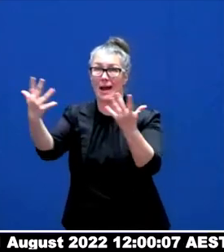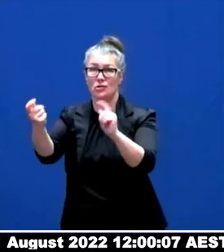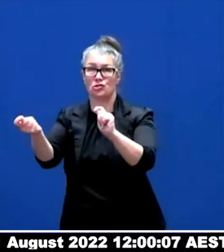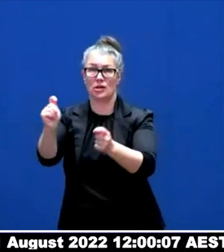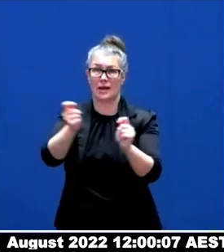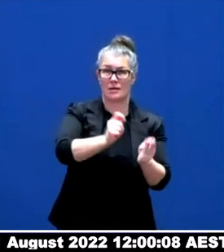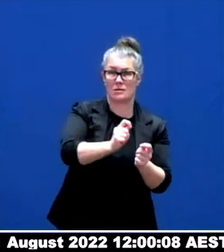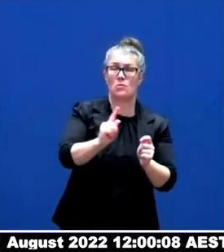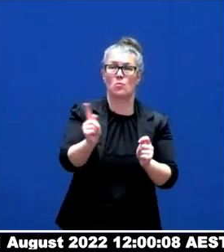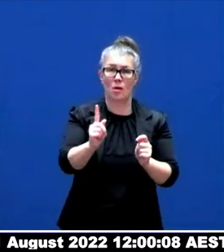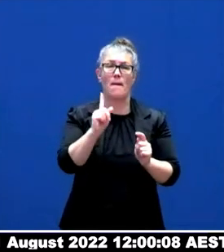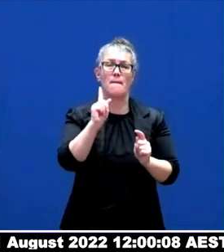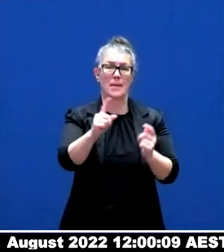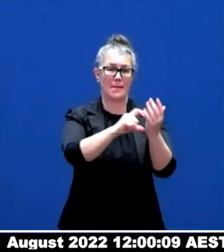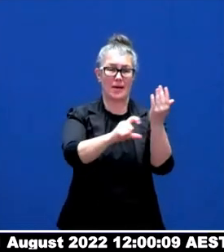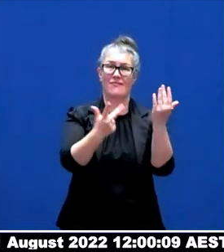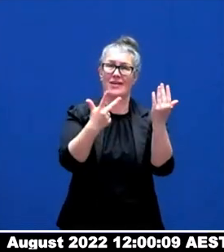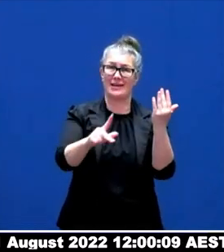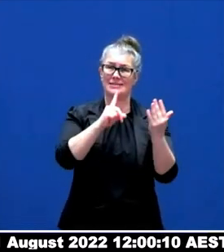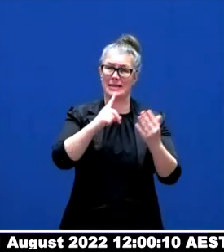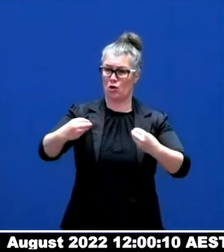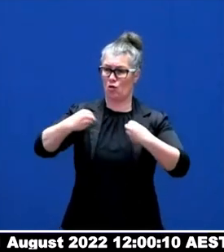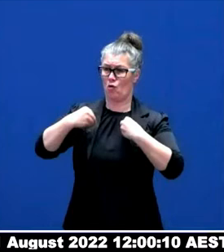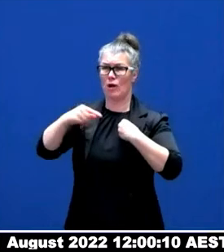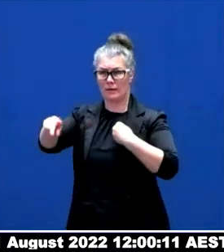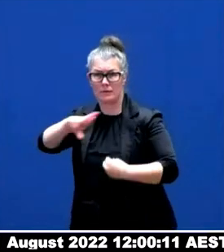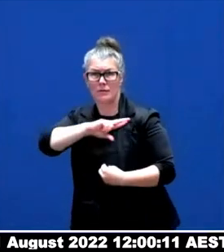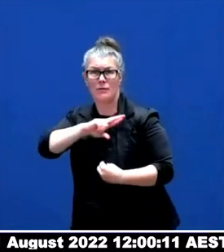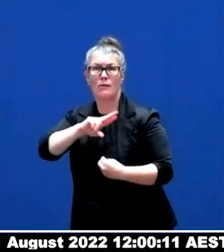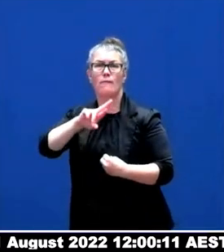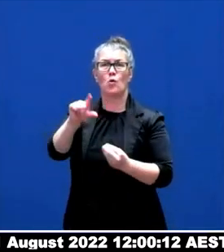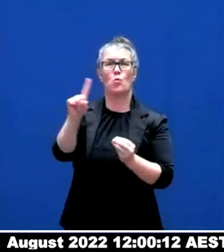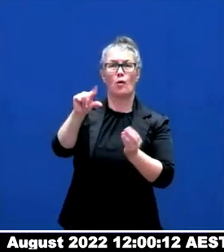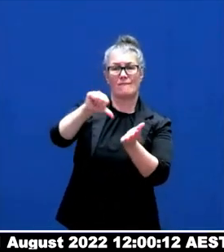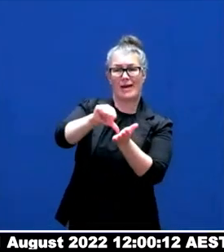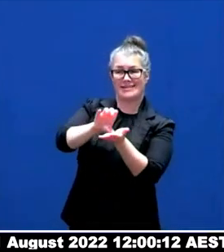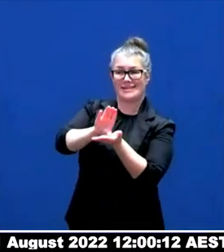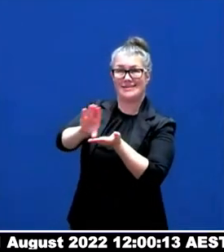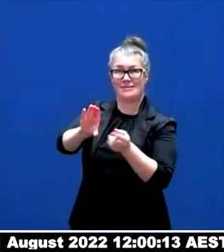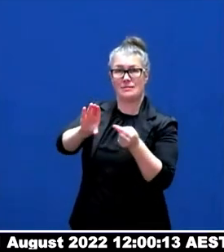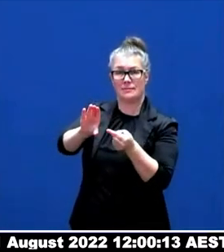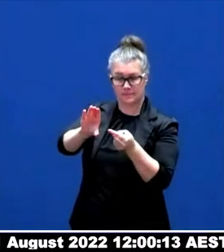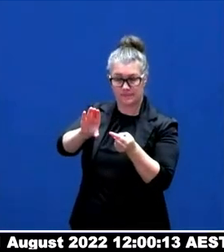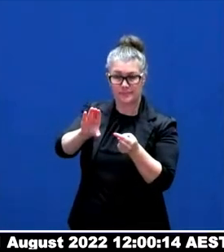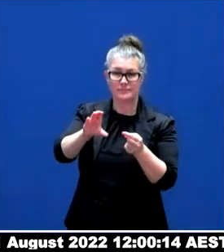"It's the Corporation's responsibility to do the funding and the Department's role is to